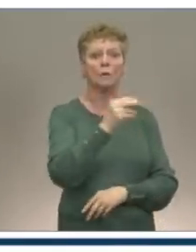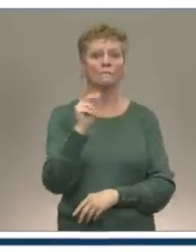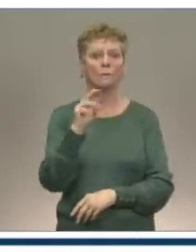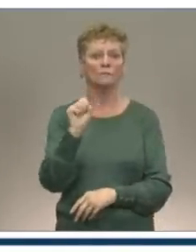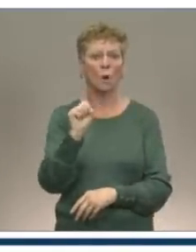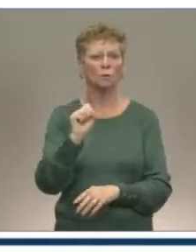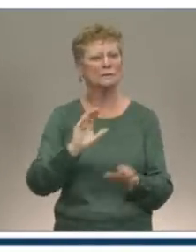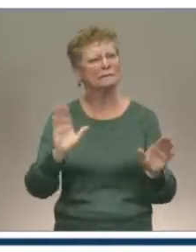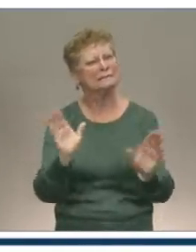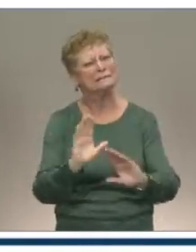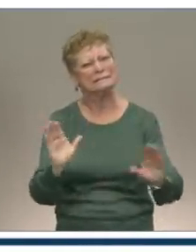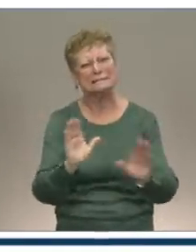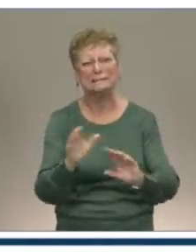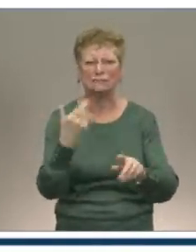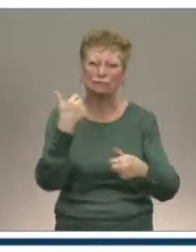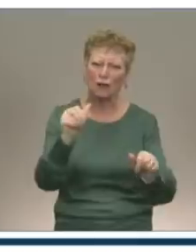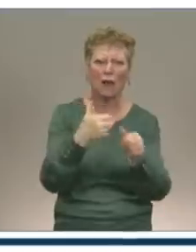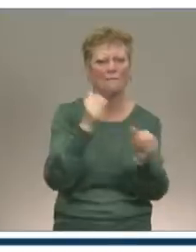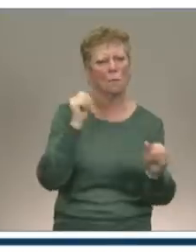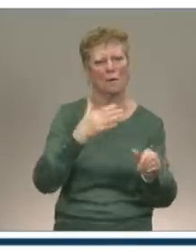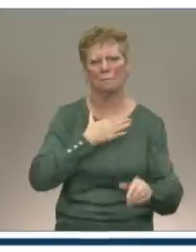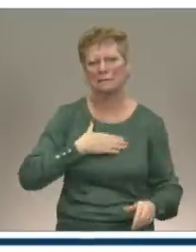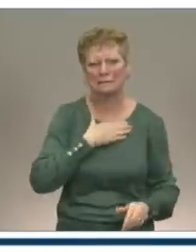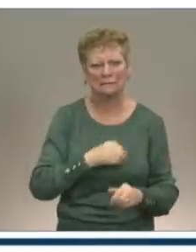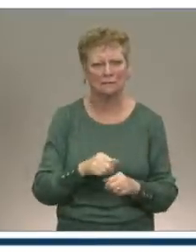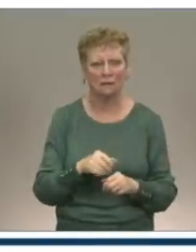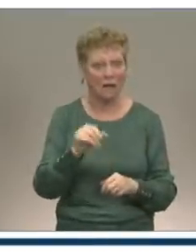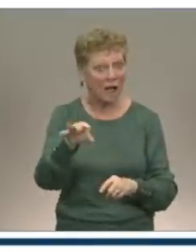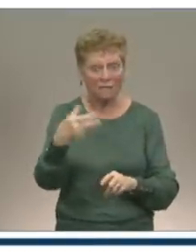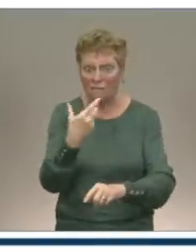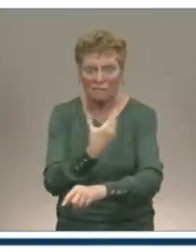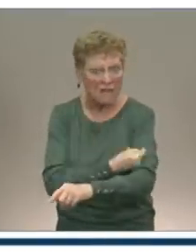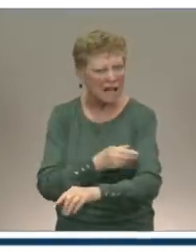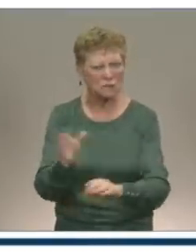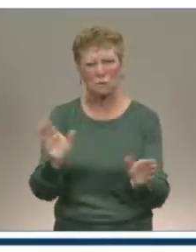especially if they're not fully vaccinated if you need to visit loved ones who don't live in the